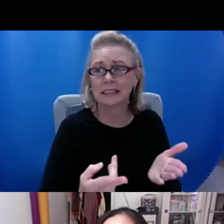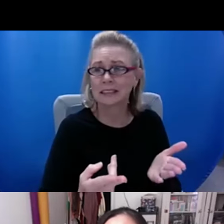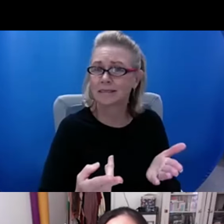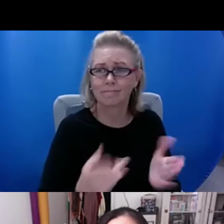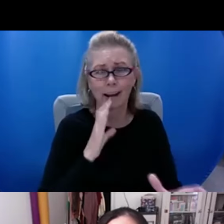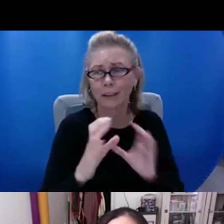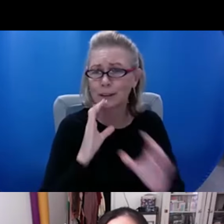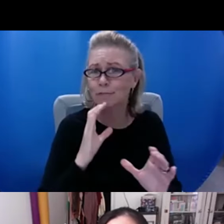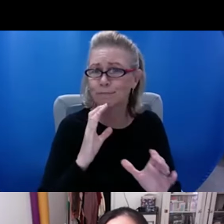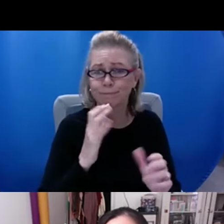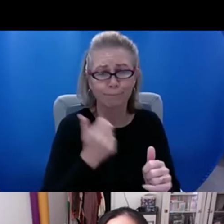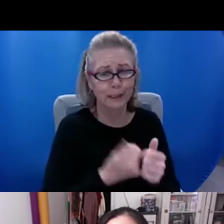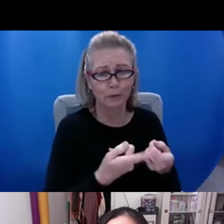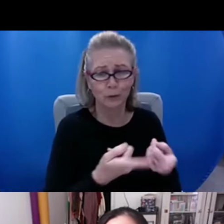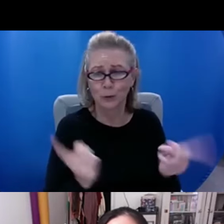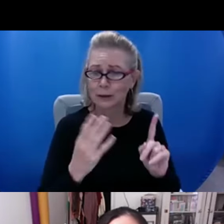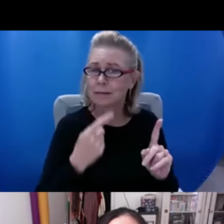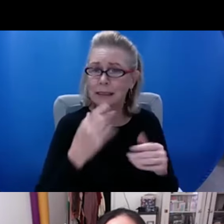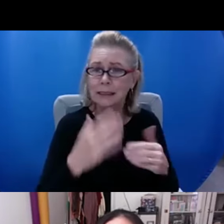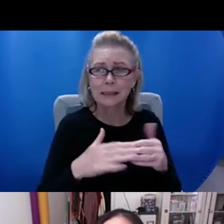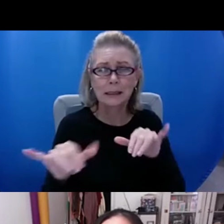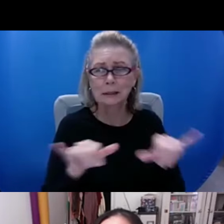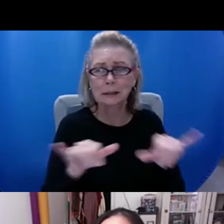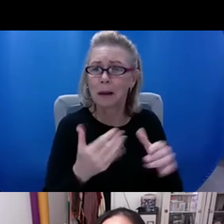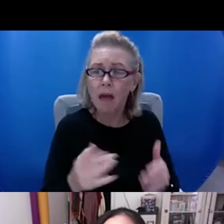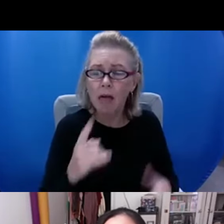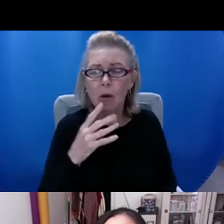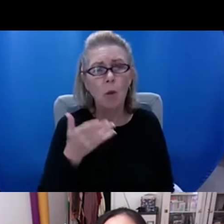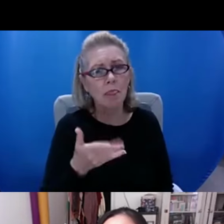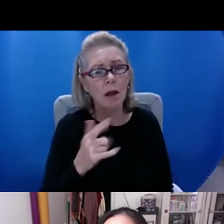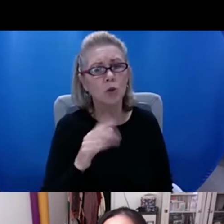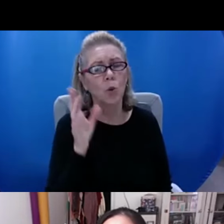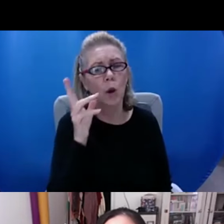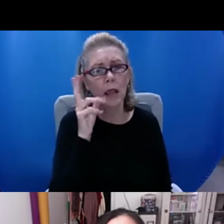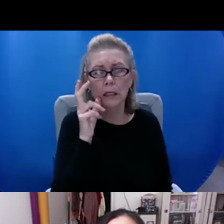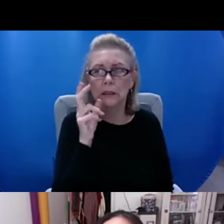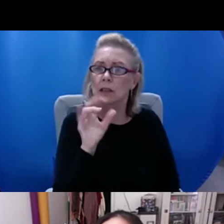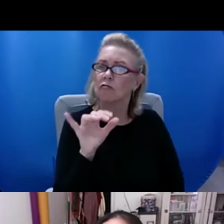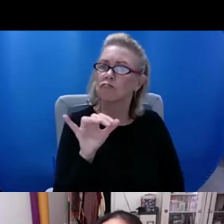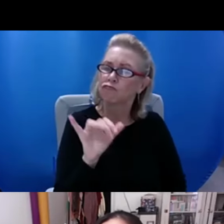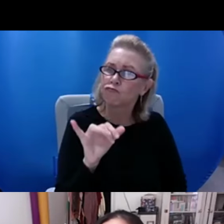you know, they were there to listen and that was like that's what everybody was